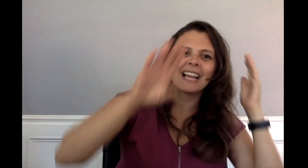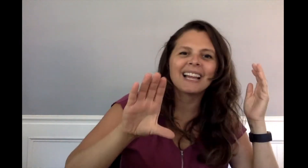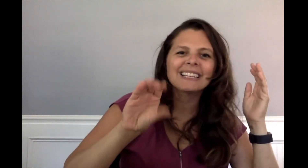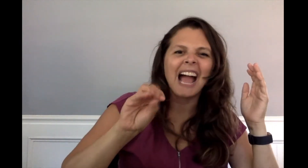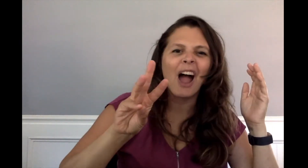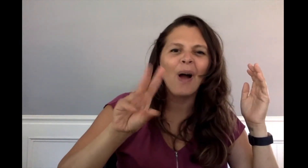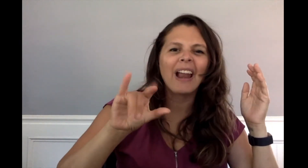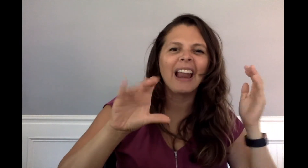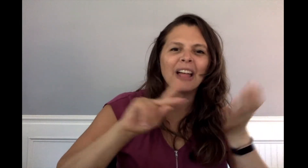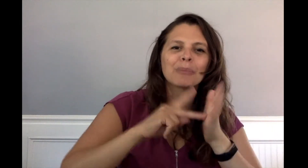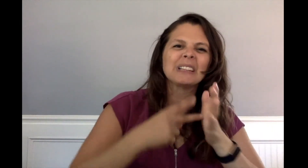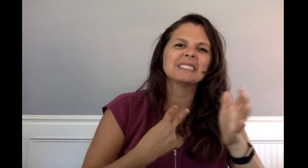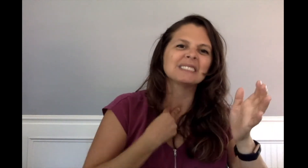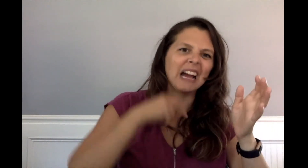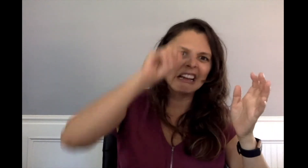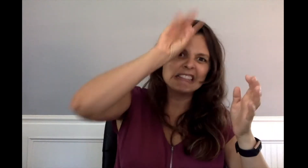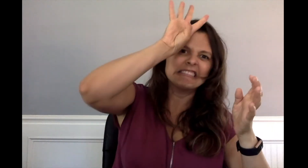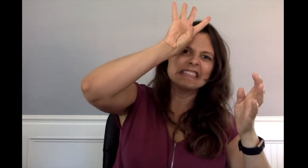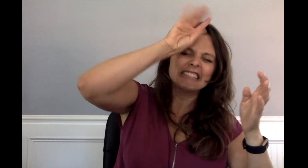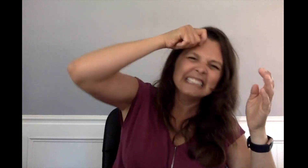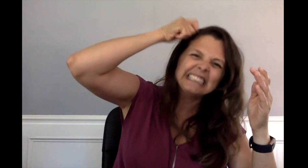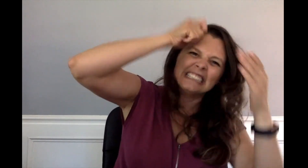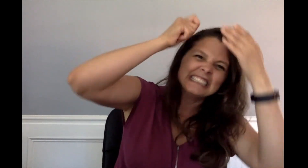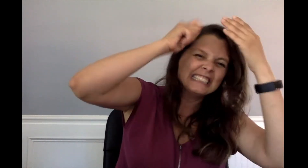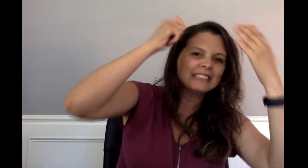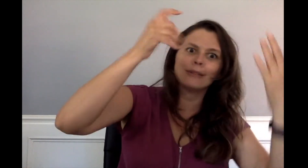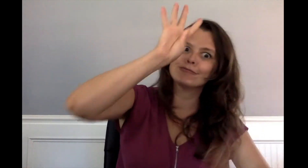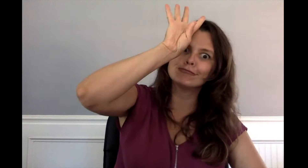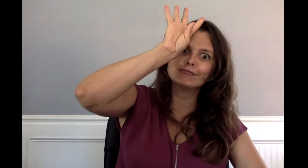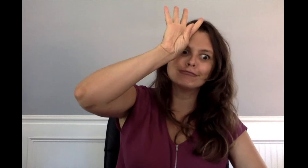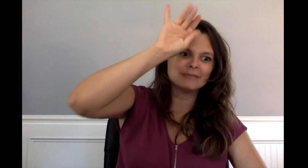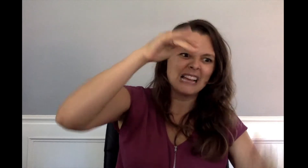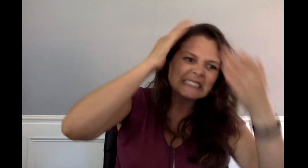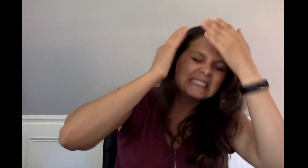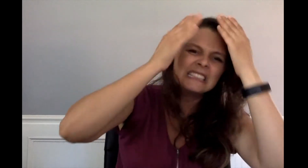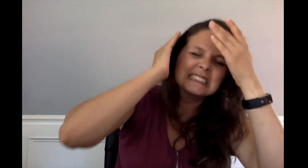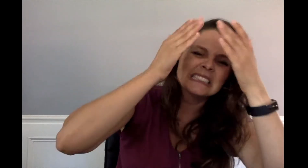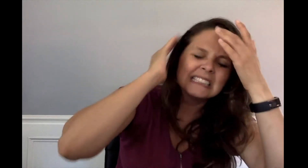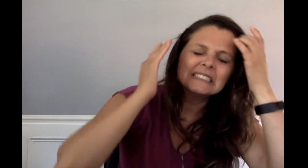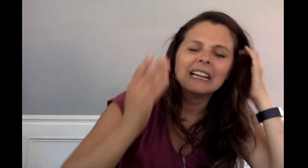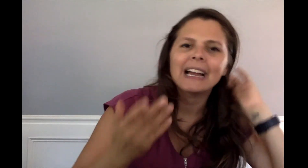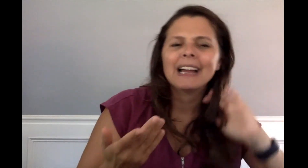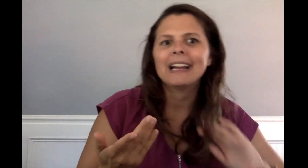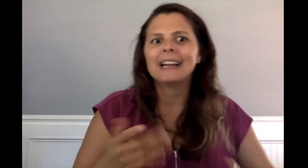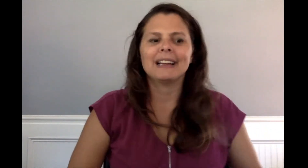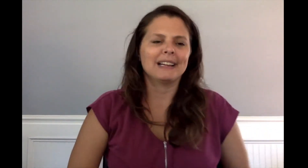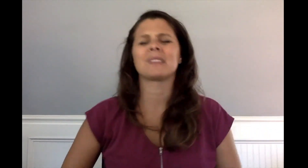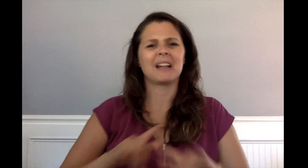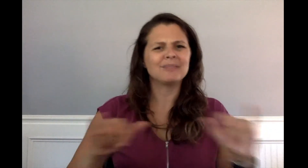His cowlick ignored the comb.